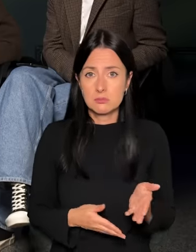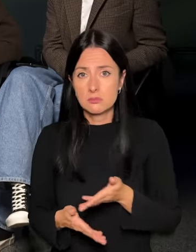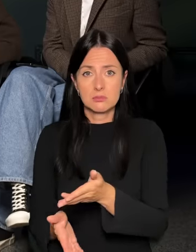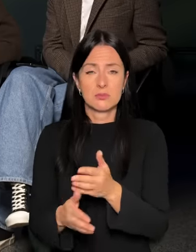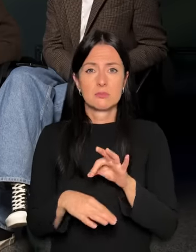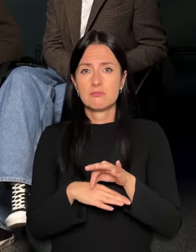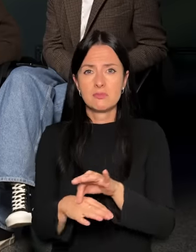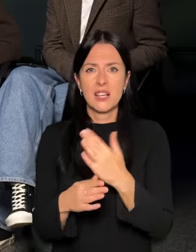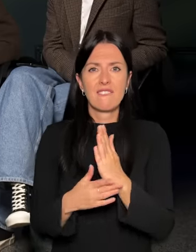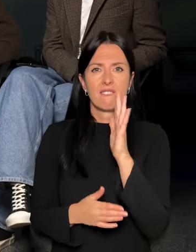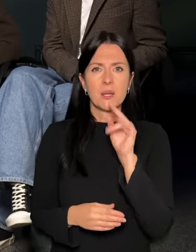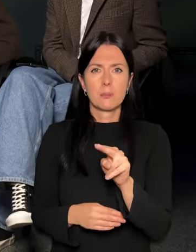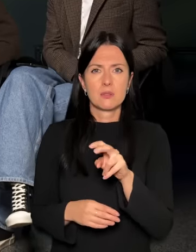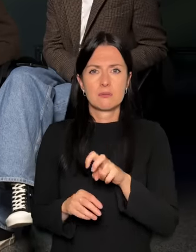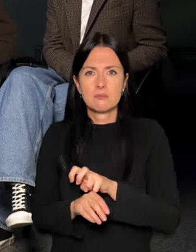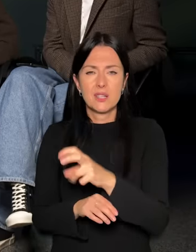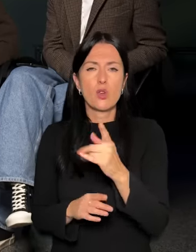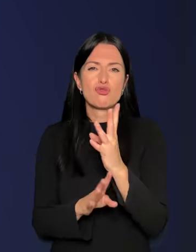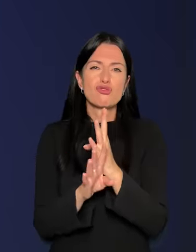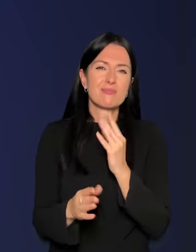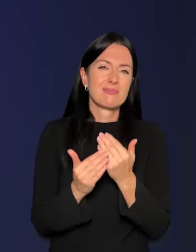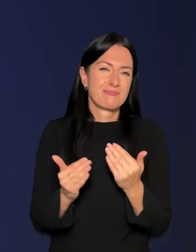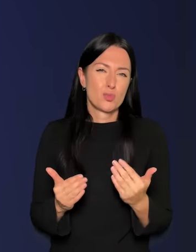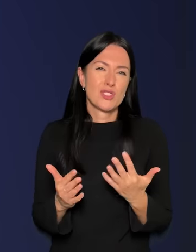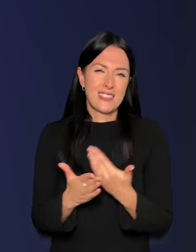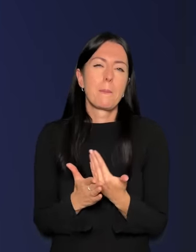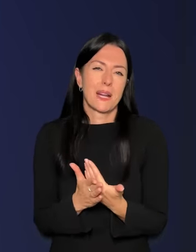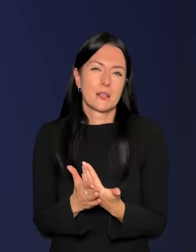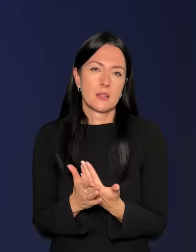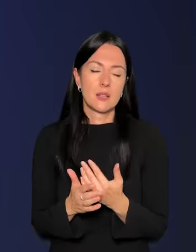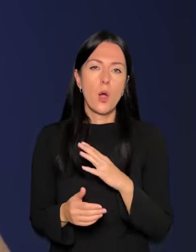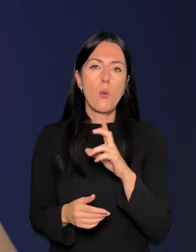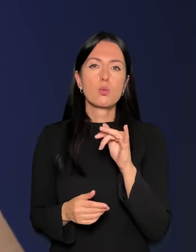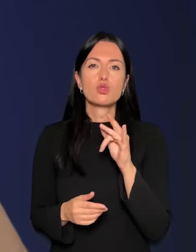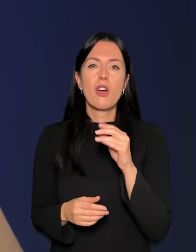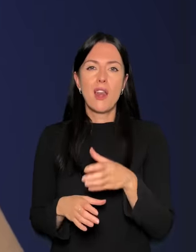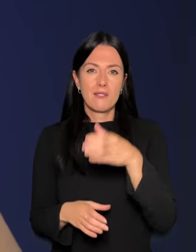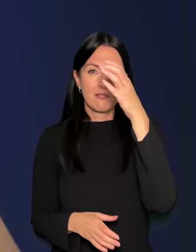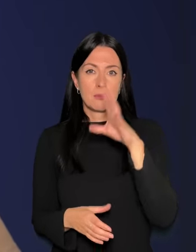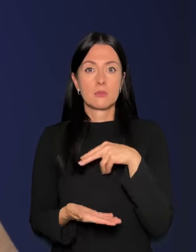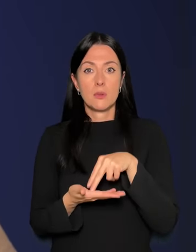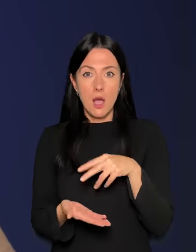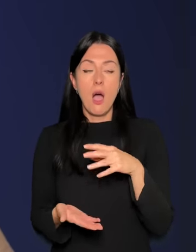and let you through some VIP passage. If you're standing in line for a museum, treat people with issues with greater respect, not to force them to stand in line. for instance, I stood in line at Burj Khalifa,